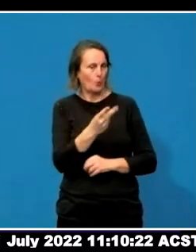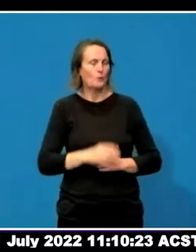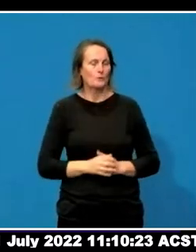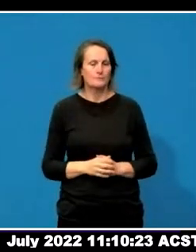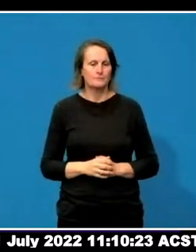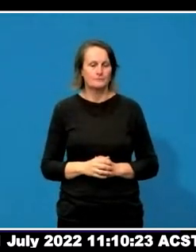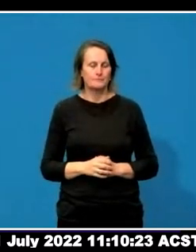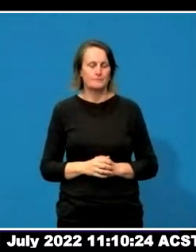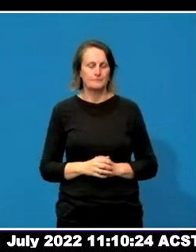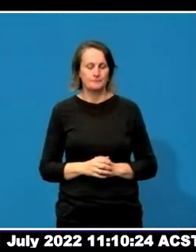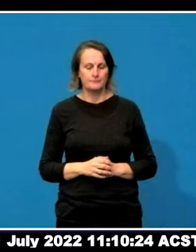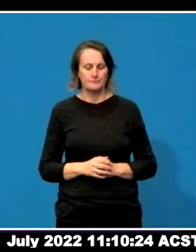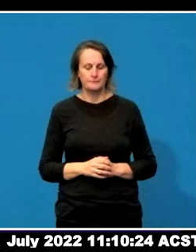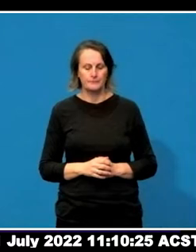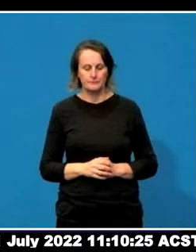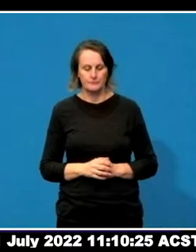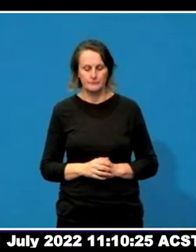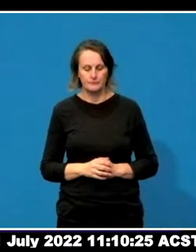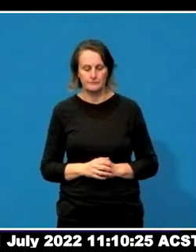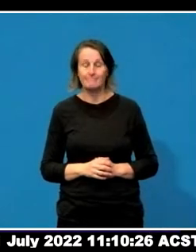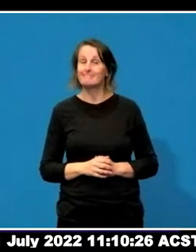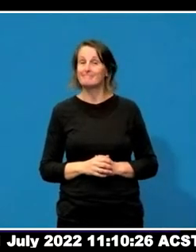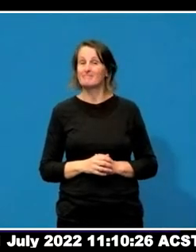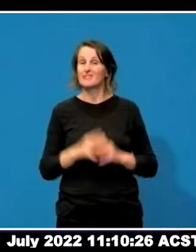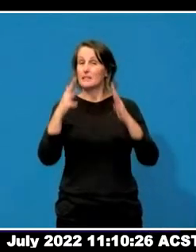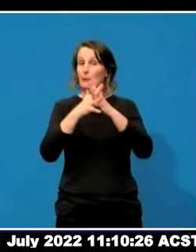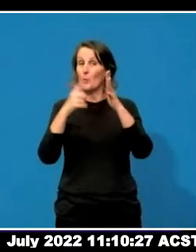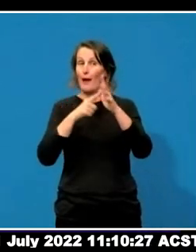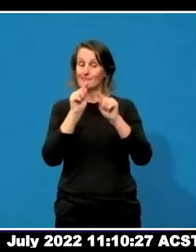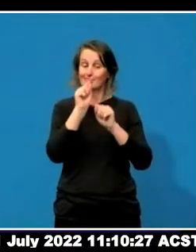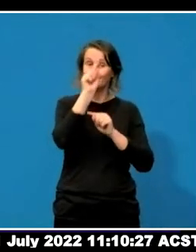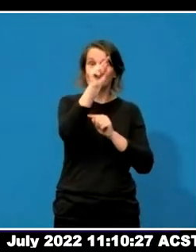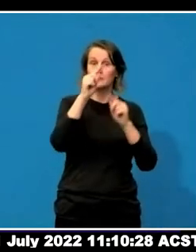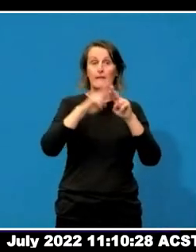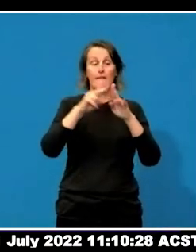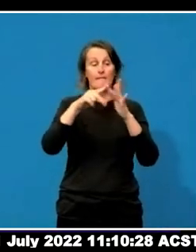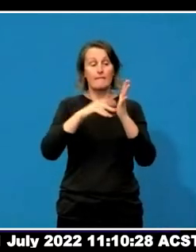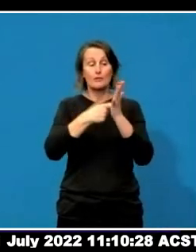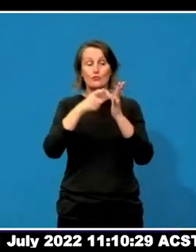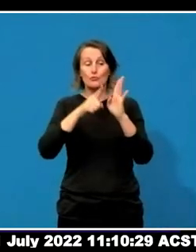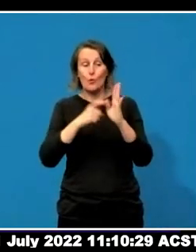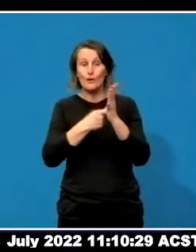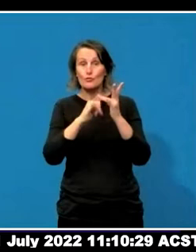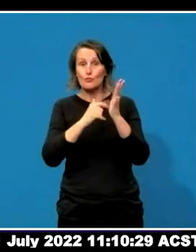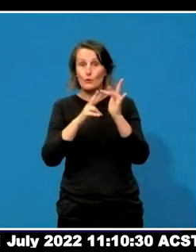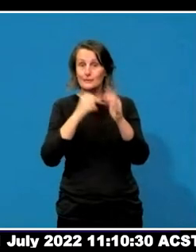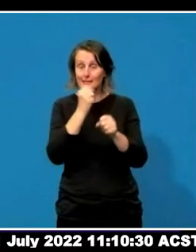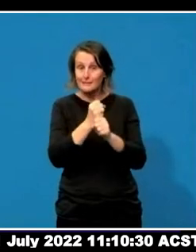Historically, the Fitzroy Crossing region has been in a situation of having inadequate funding for disability services.